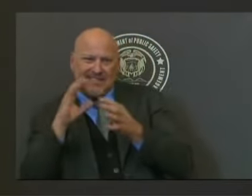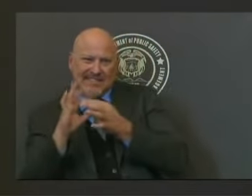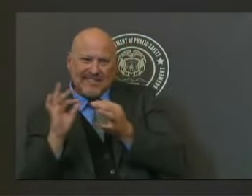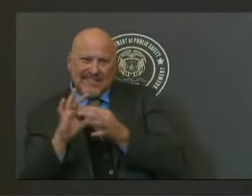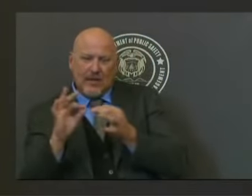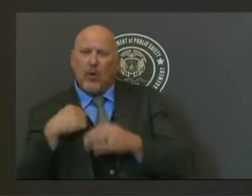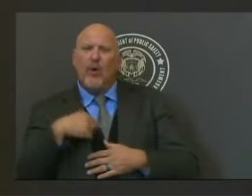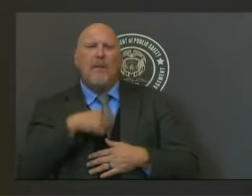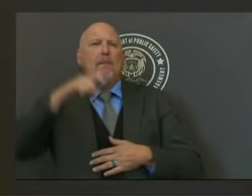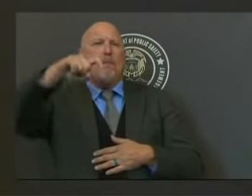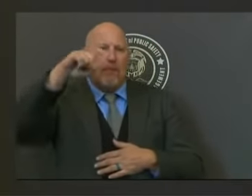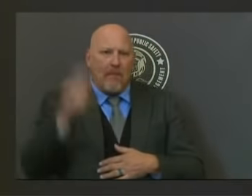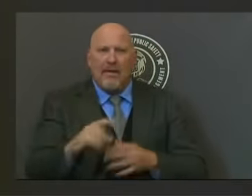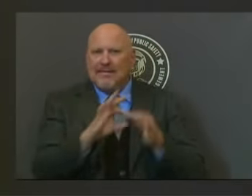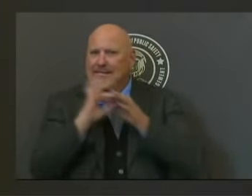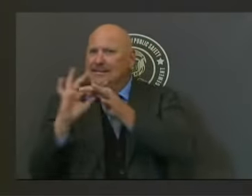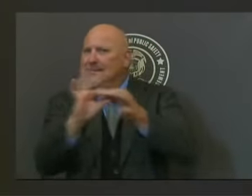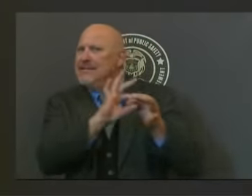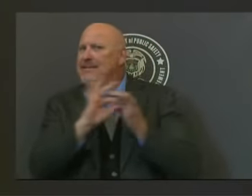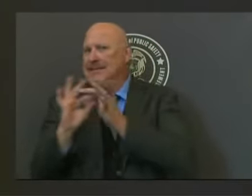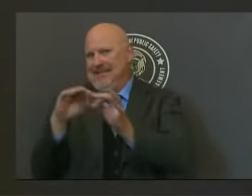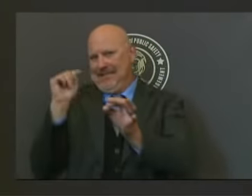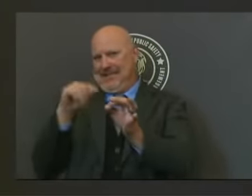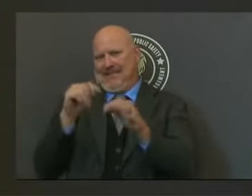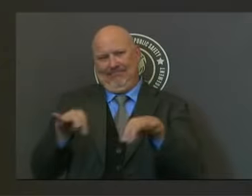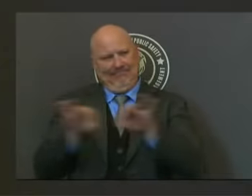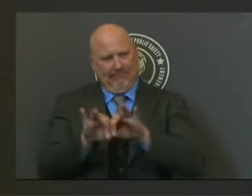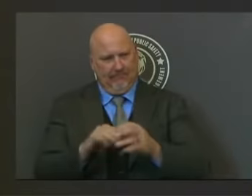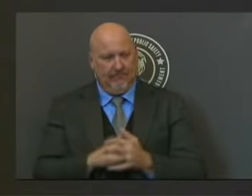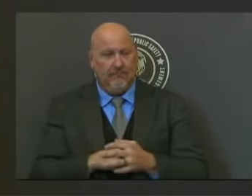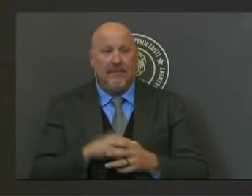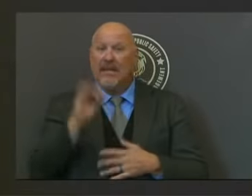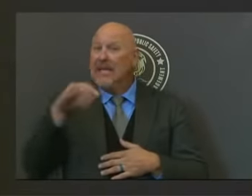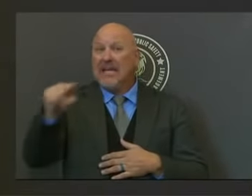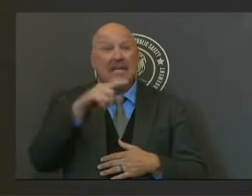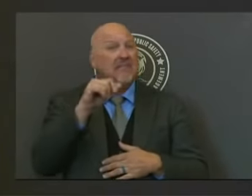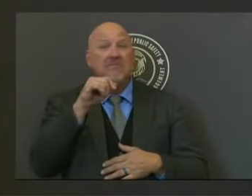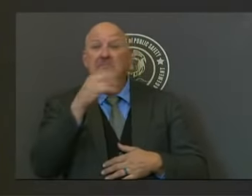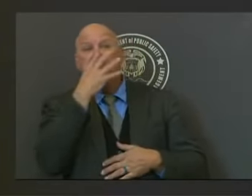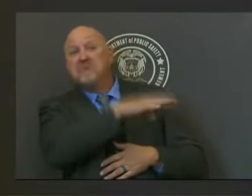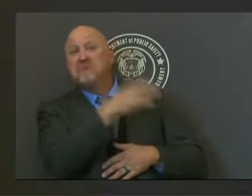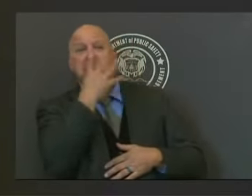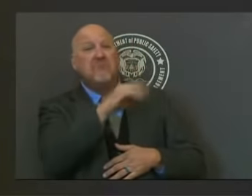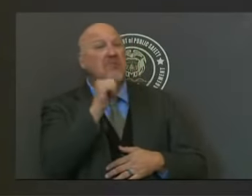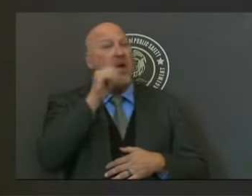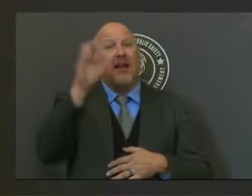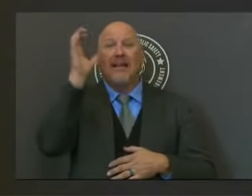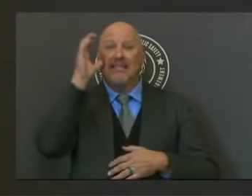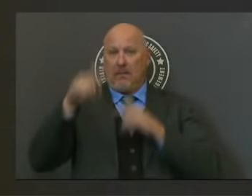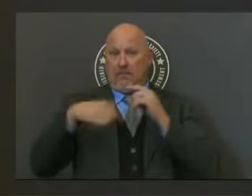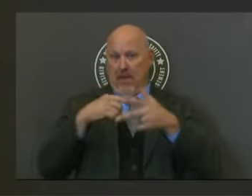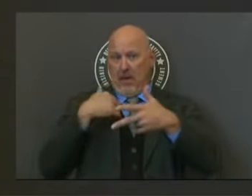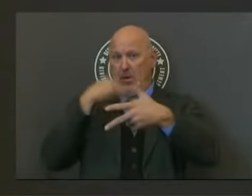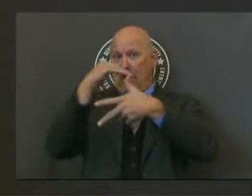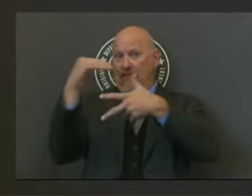little value